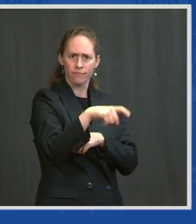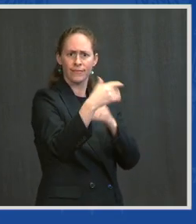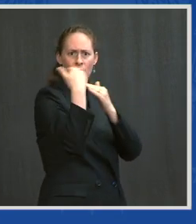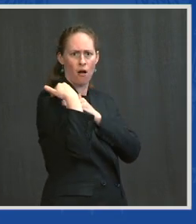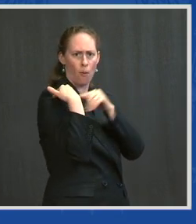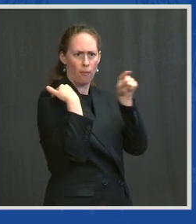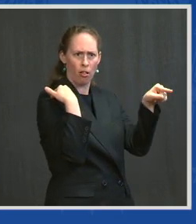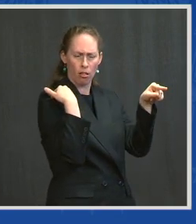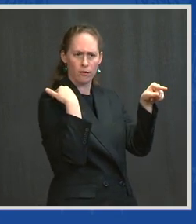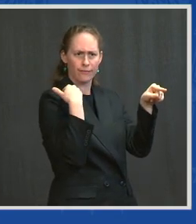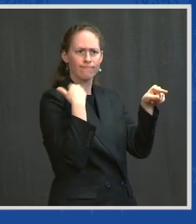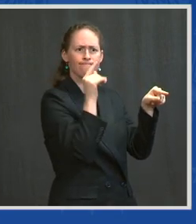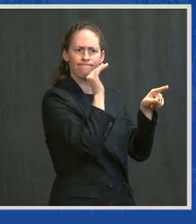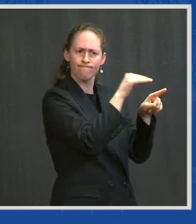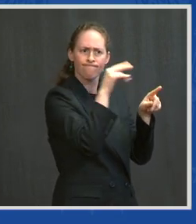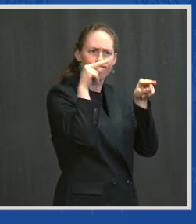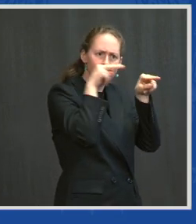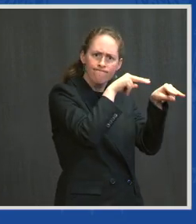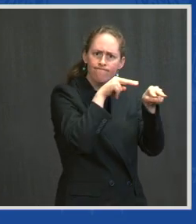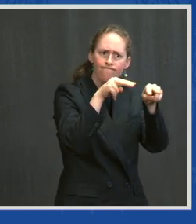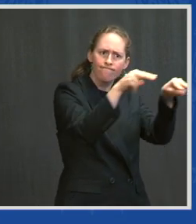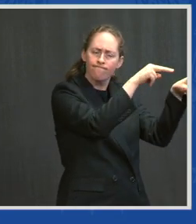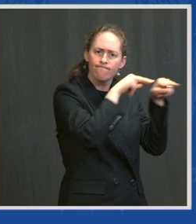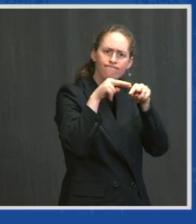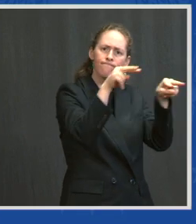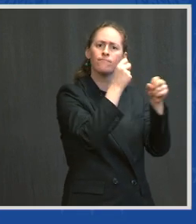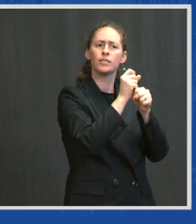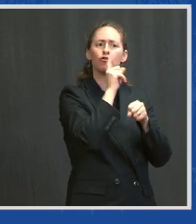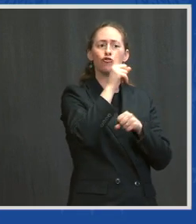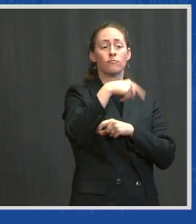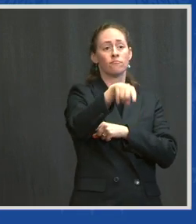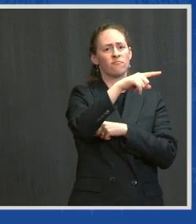operate legally in selling guns to individuals who have passed background checks.